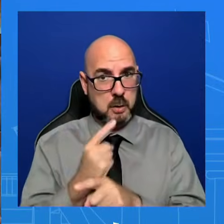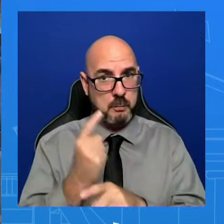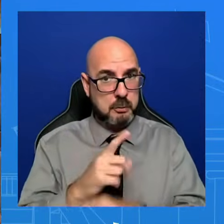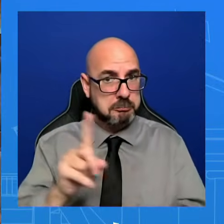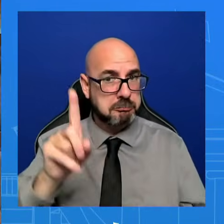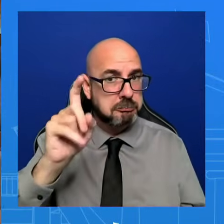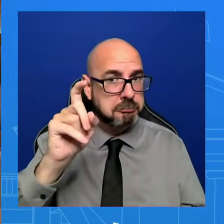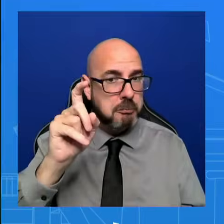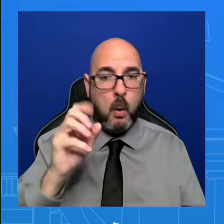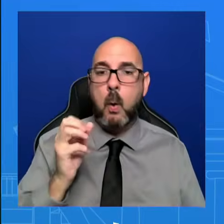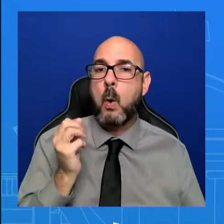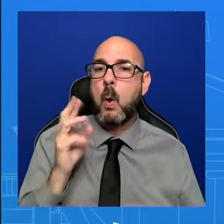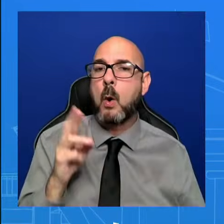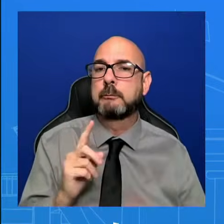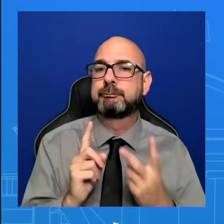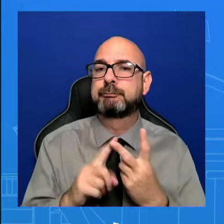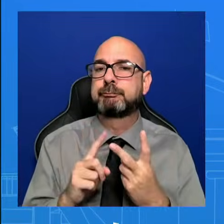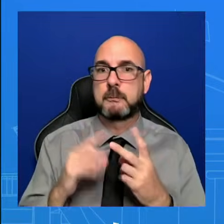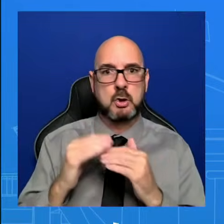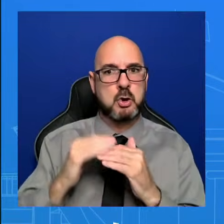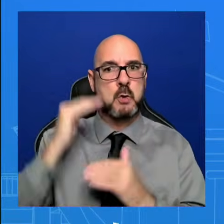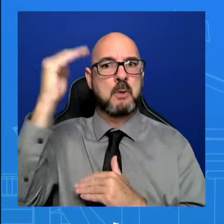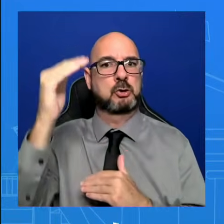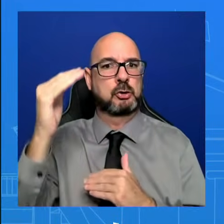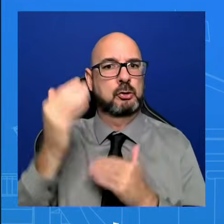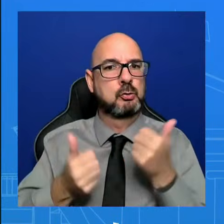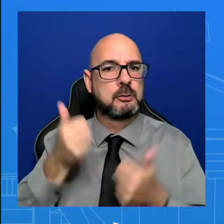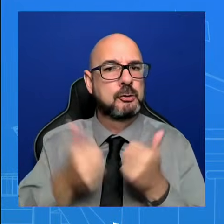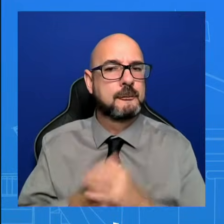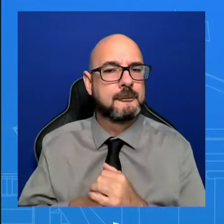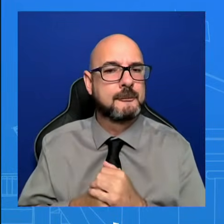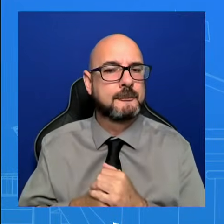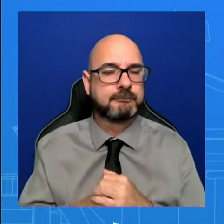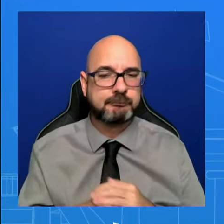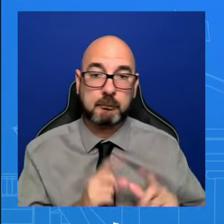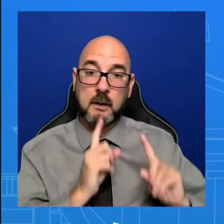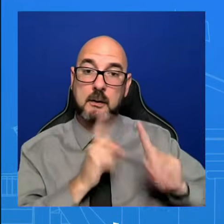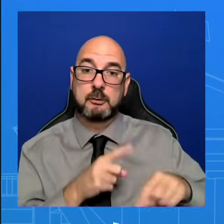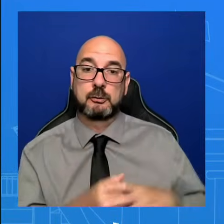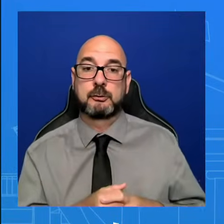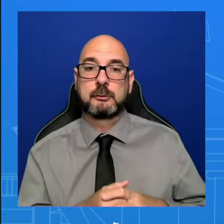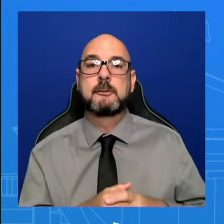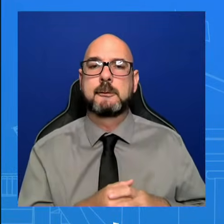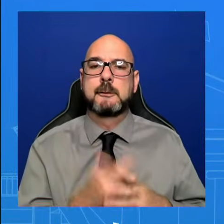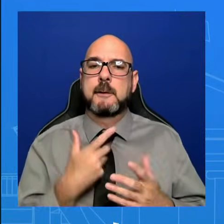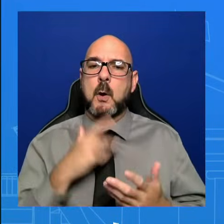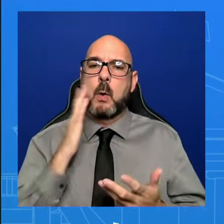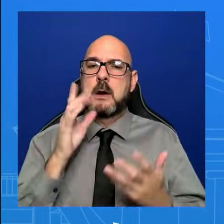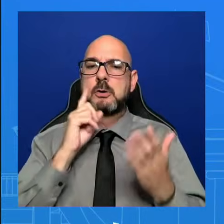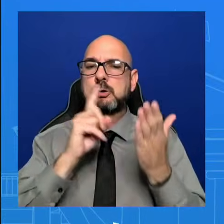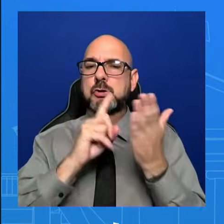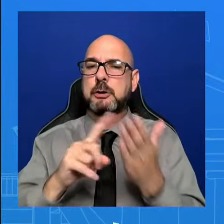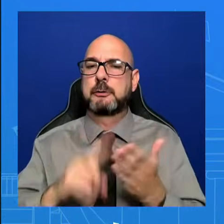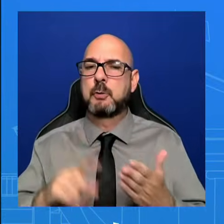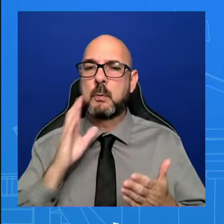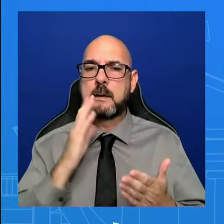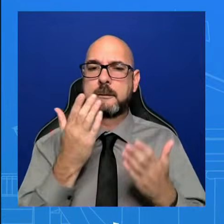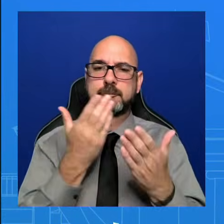Ms. Jean-Pierre: So look, there's probab- -- there's going to be local investigations. There's going to be cases on this. And I don't want to get ahead of that.